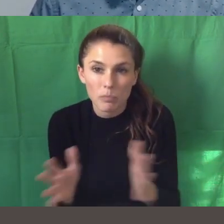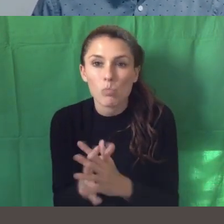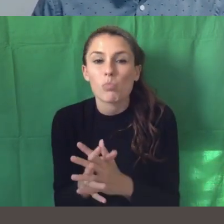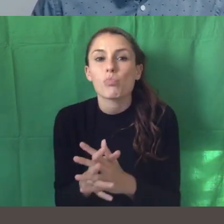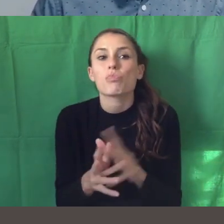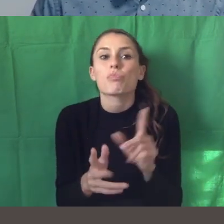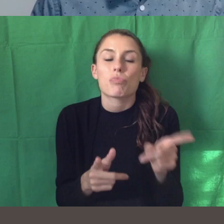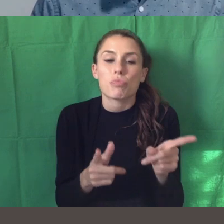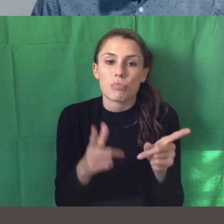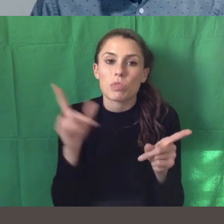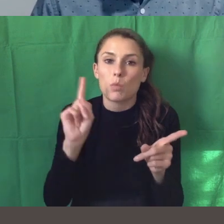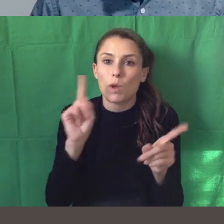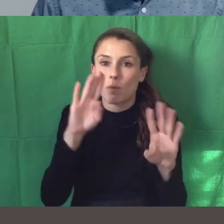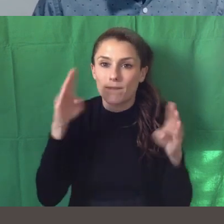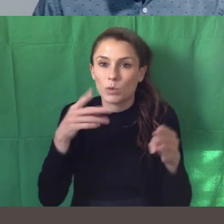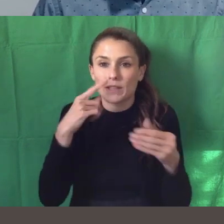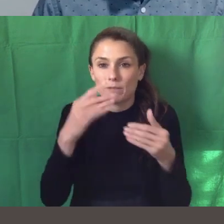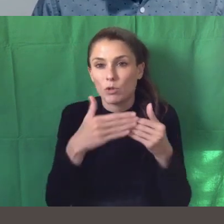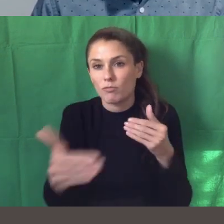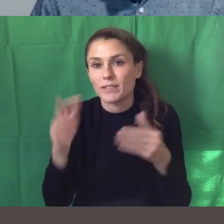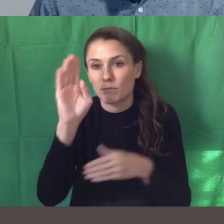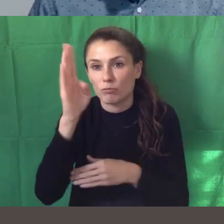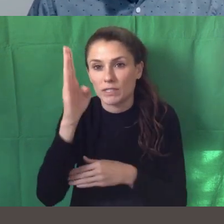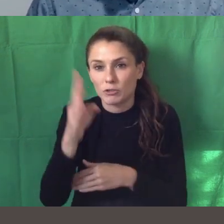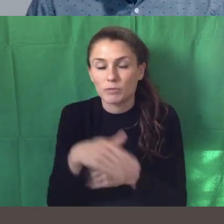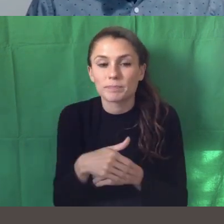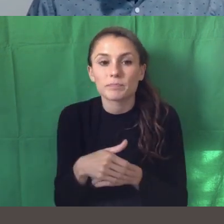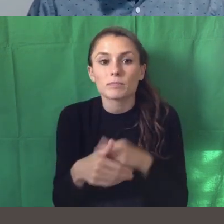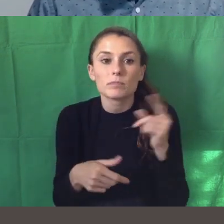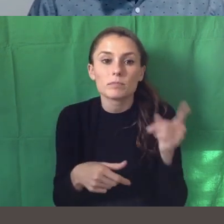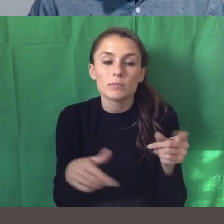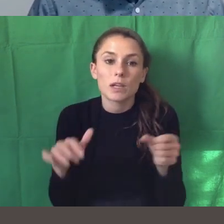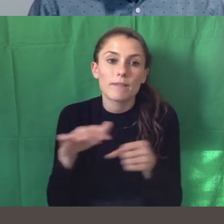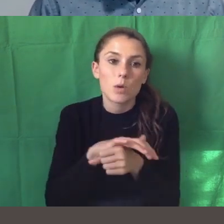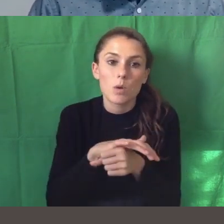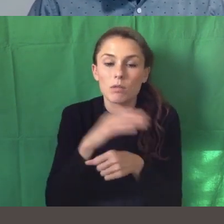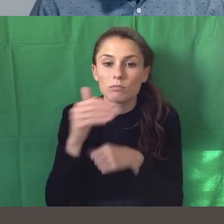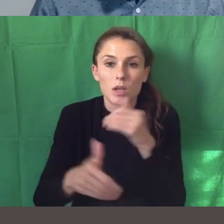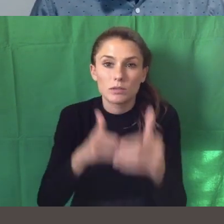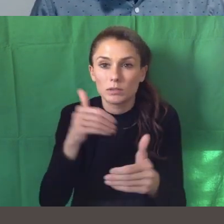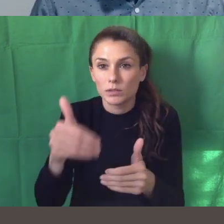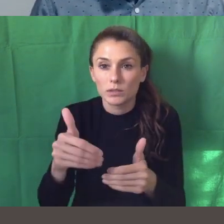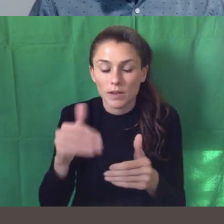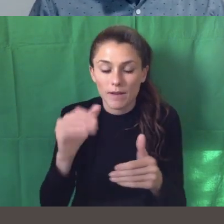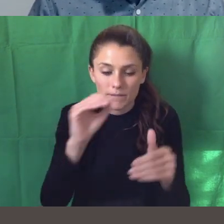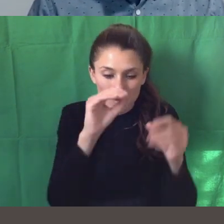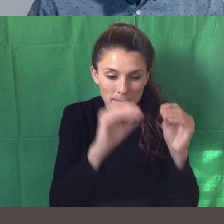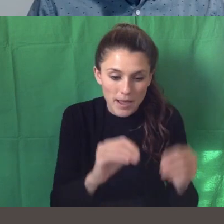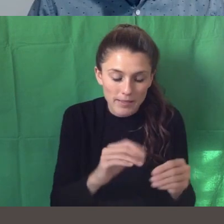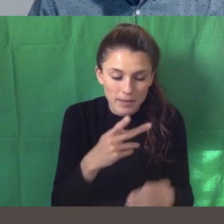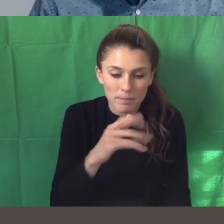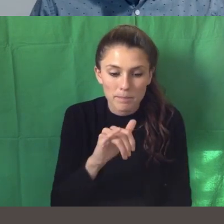So this is where we're focusing for the rest of this talk. This is the entire process of compiling Python,